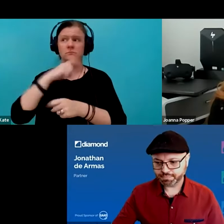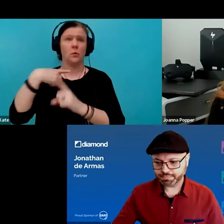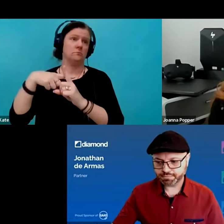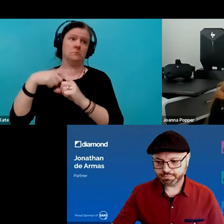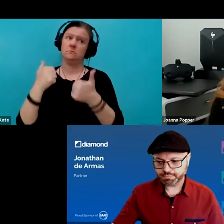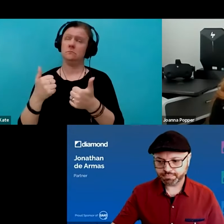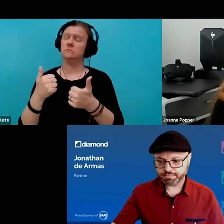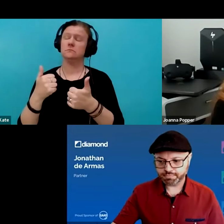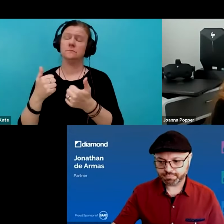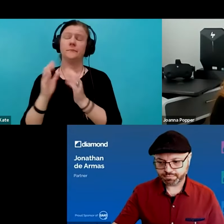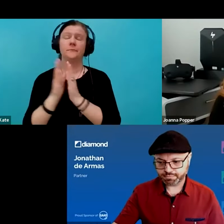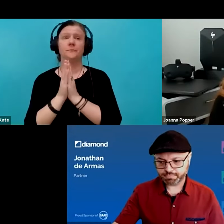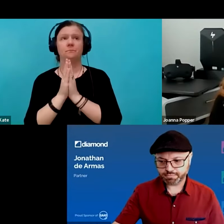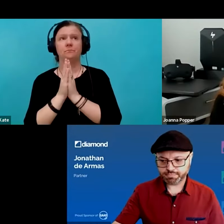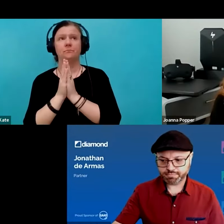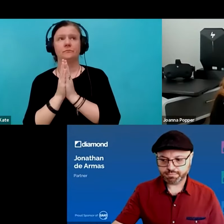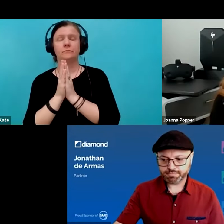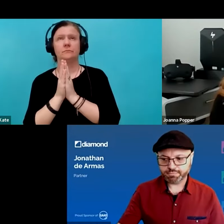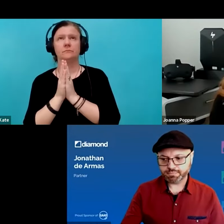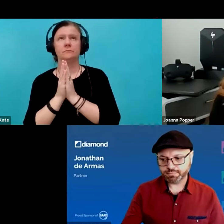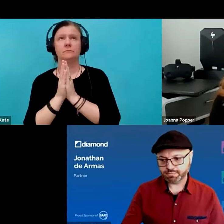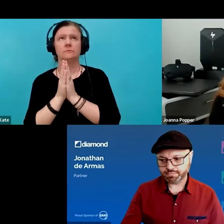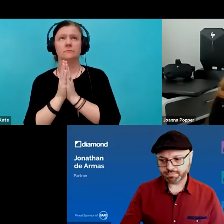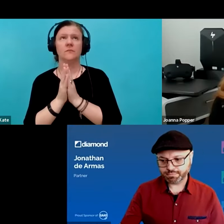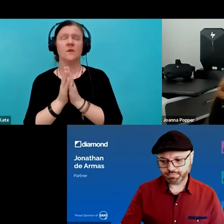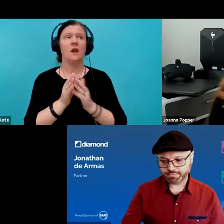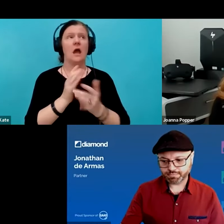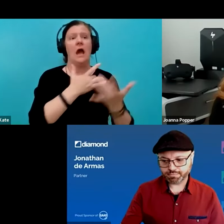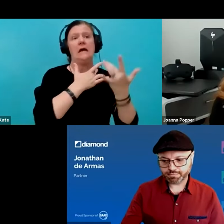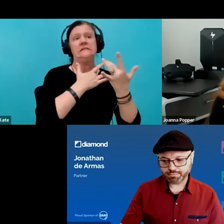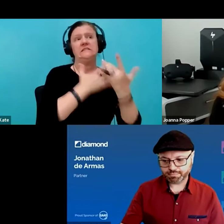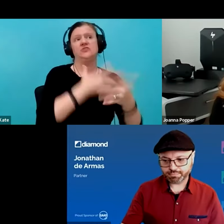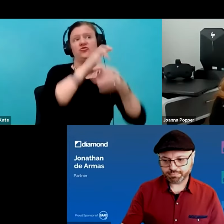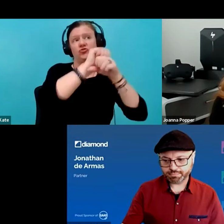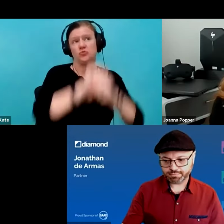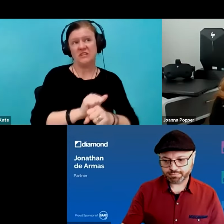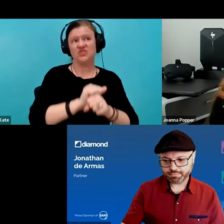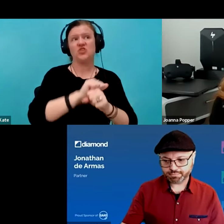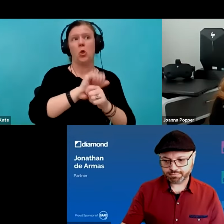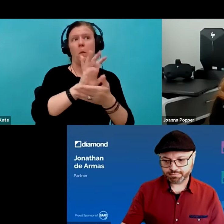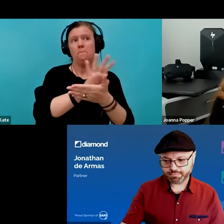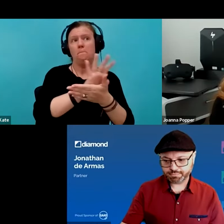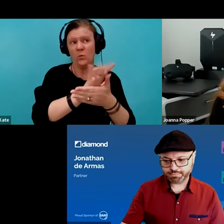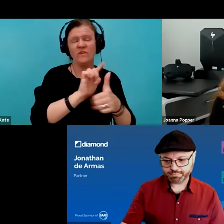As far as whether it can supplement for a traditional production, like a movie or a TV show.